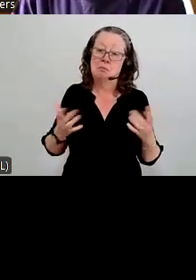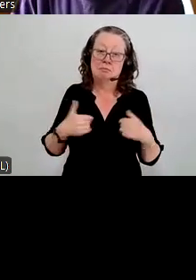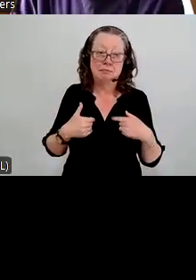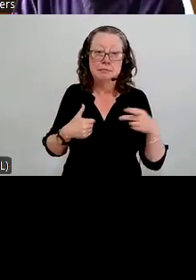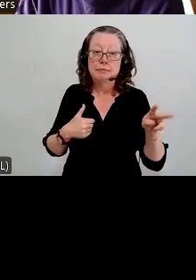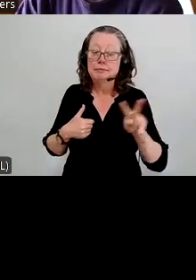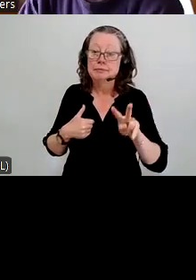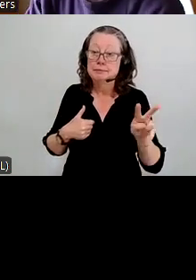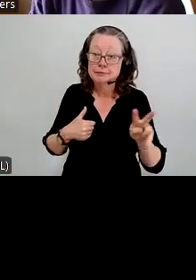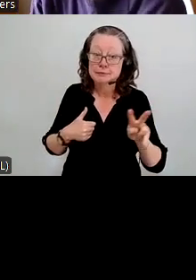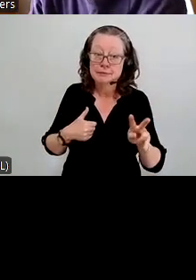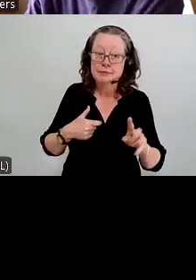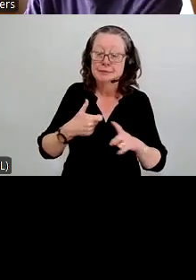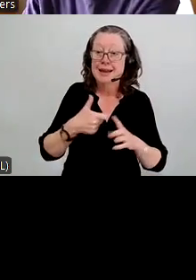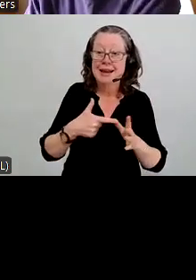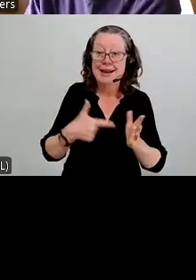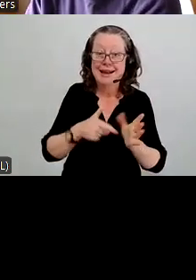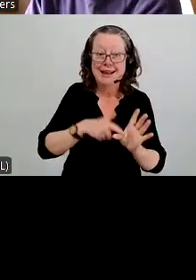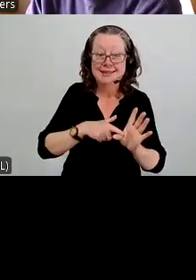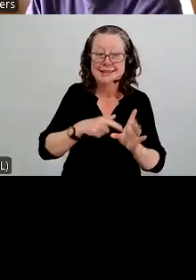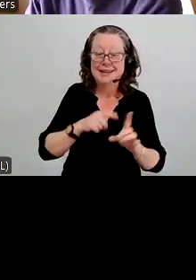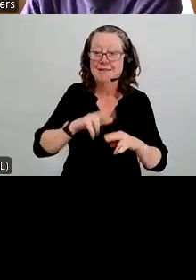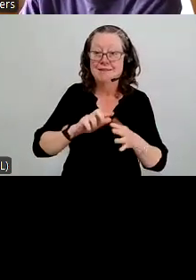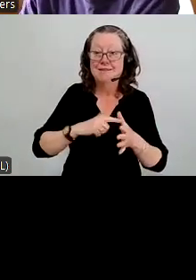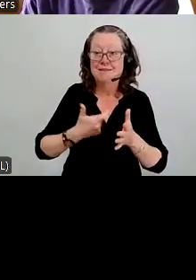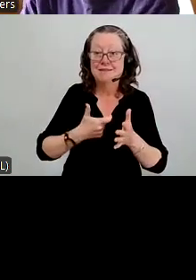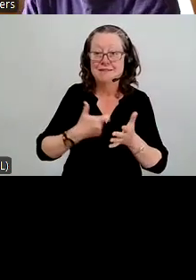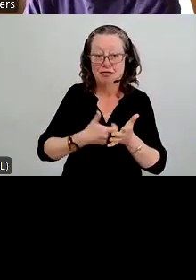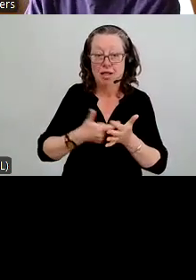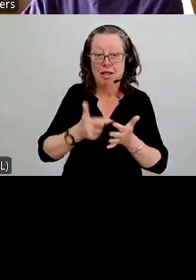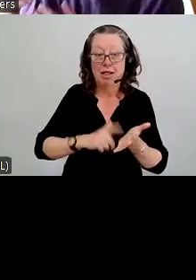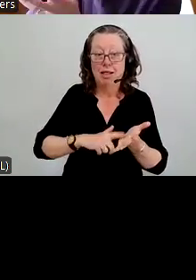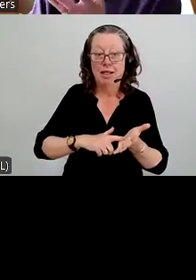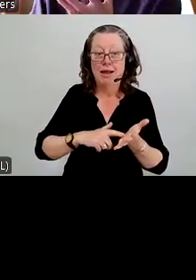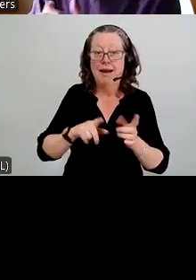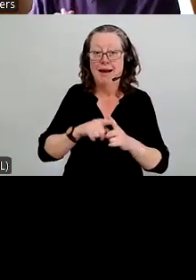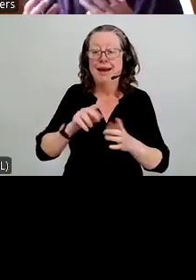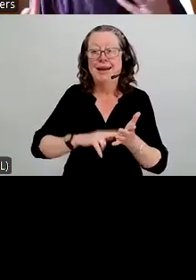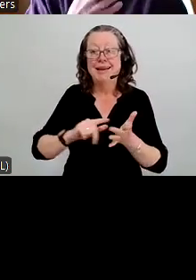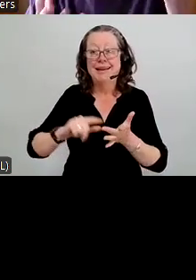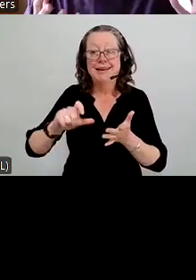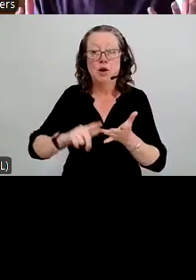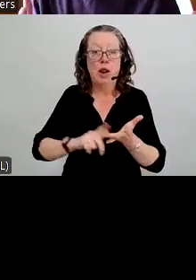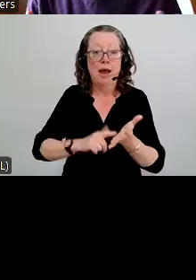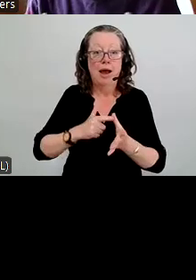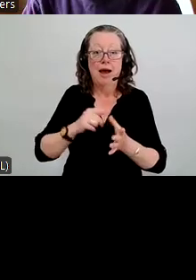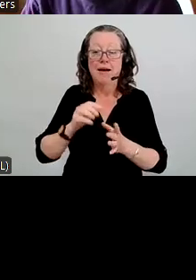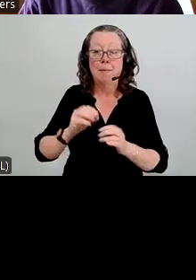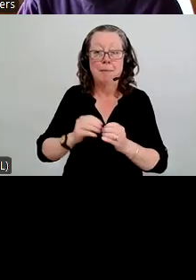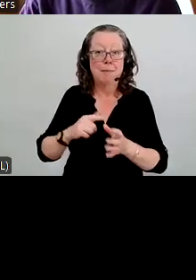our social media tech champions. They are really nice, and they'll help you through this. Once you've got the data in, they can help you set up brilliant campaigns